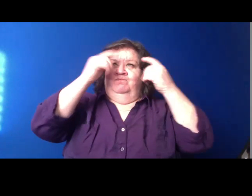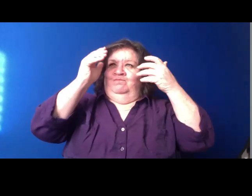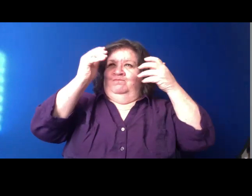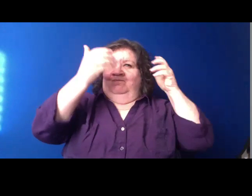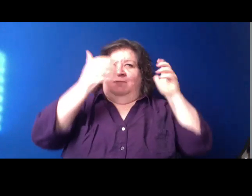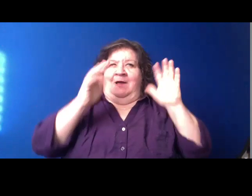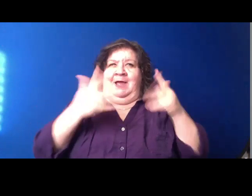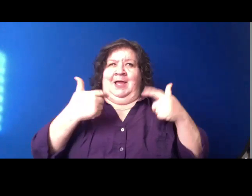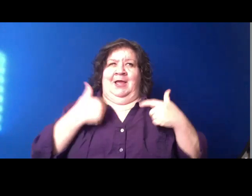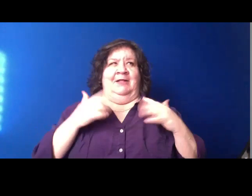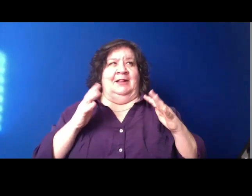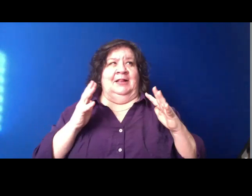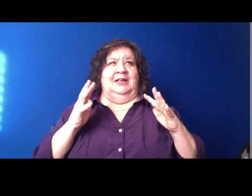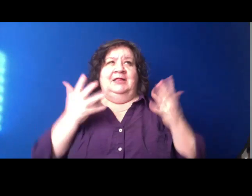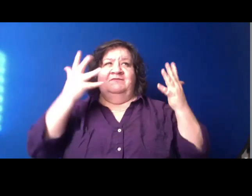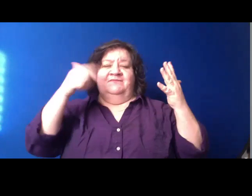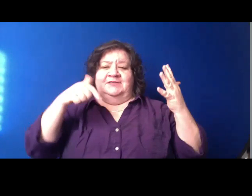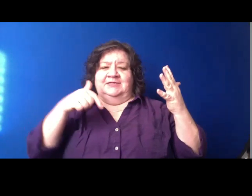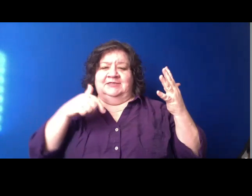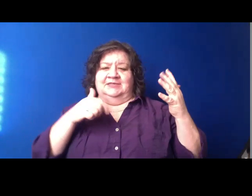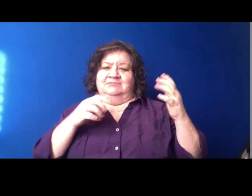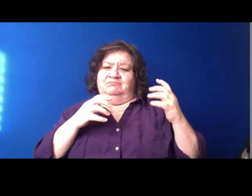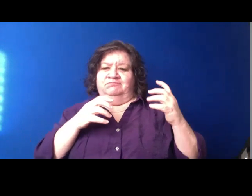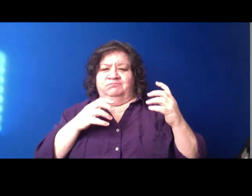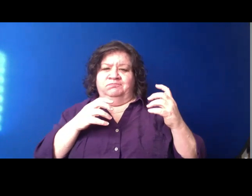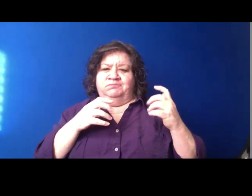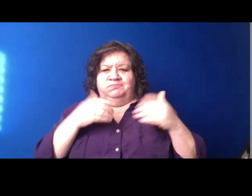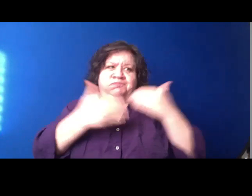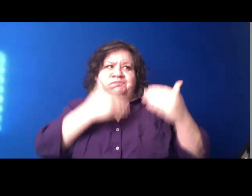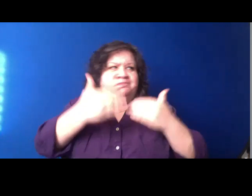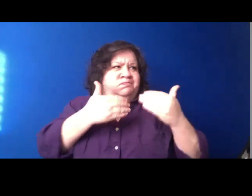and efficient roles together so thank you so much for joining us in this session today